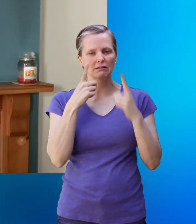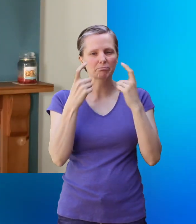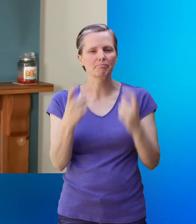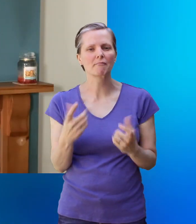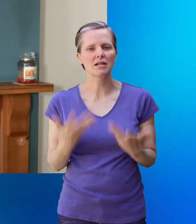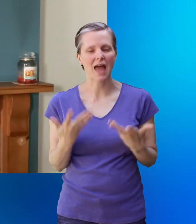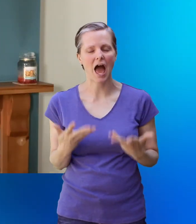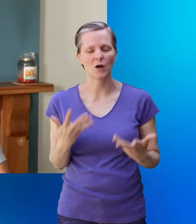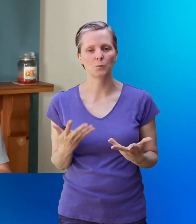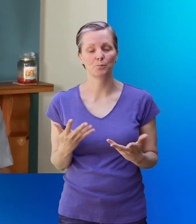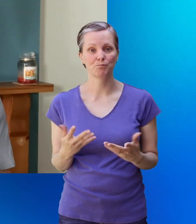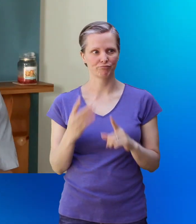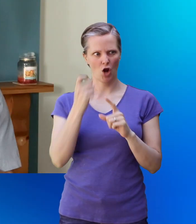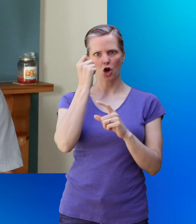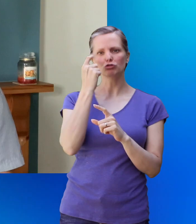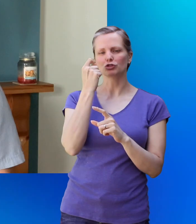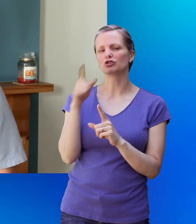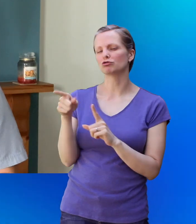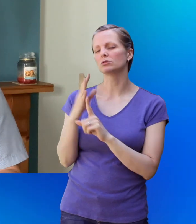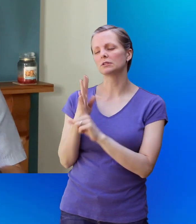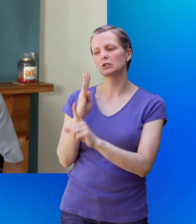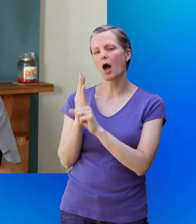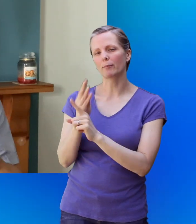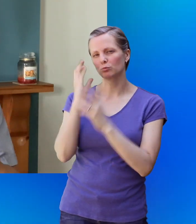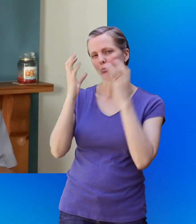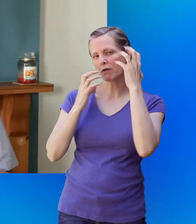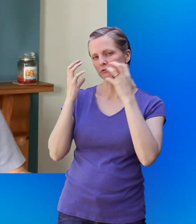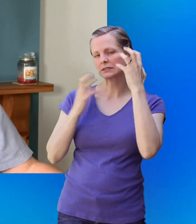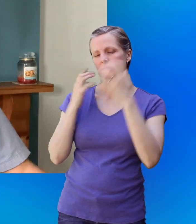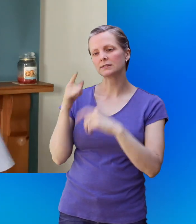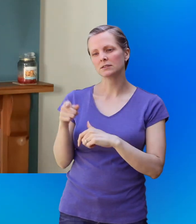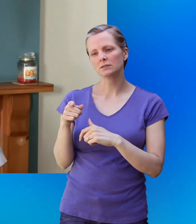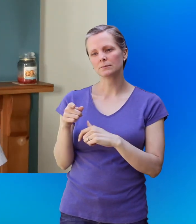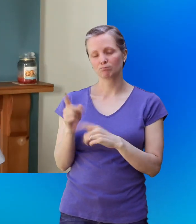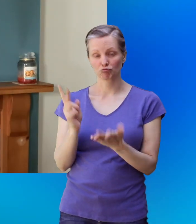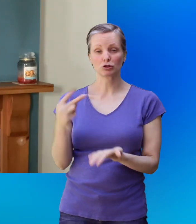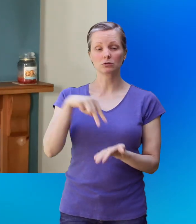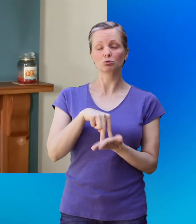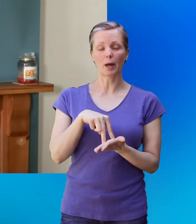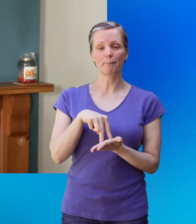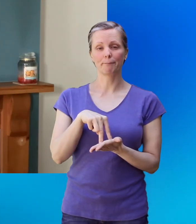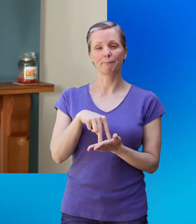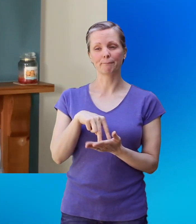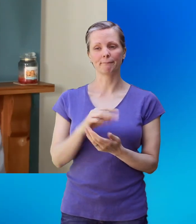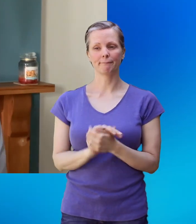disciples as well. he understood their worries. So he stood up he spoke to the